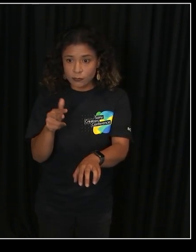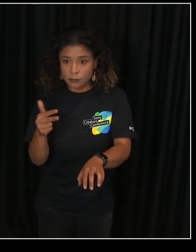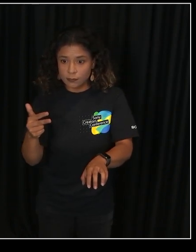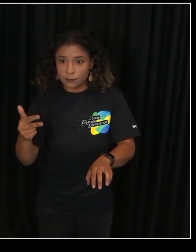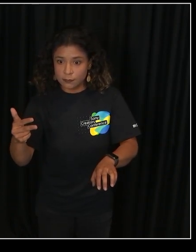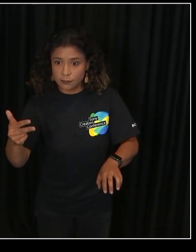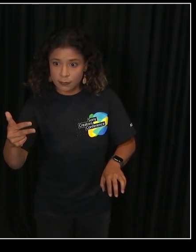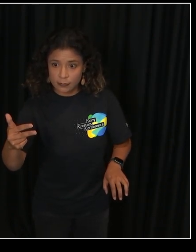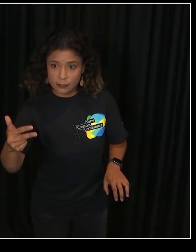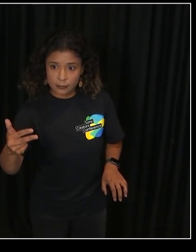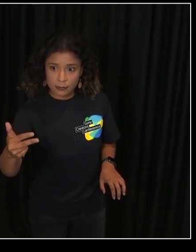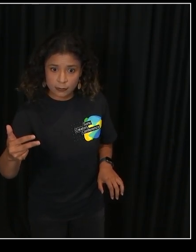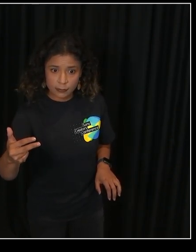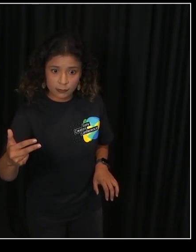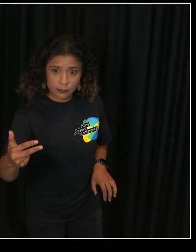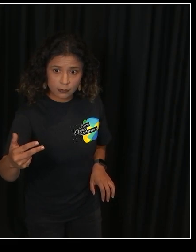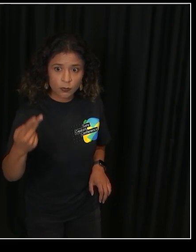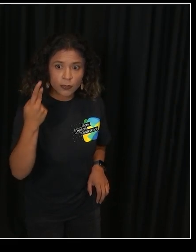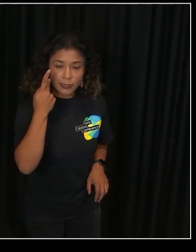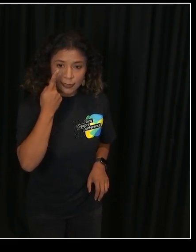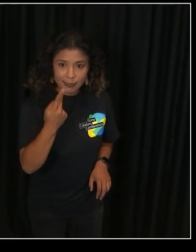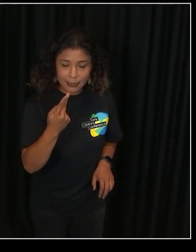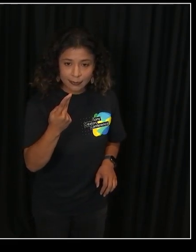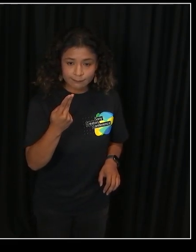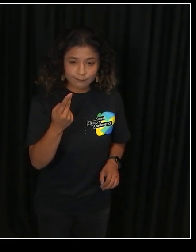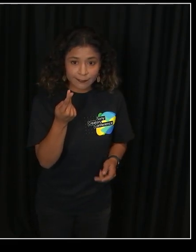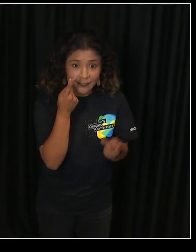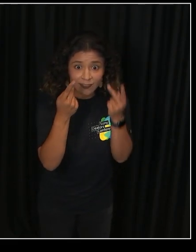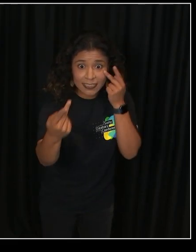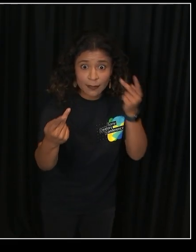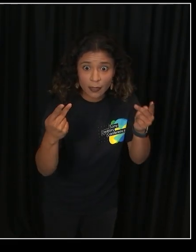you see the visibility region contracts because